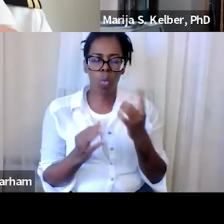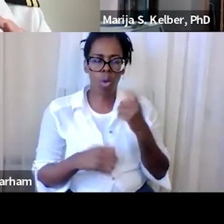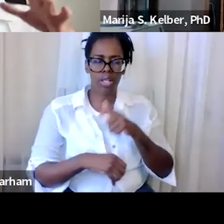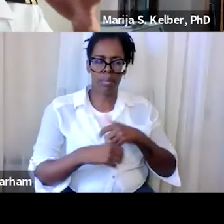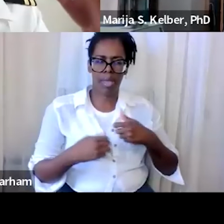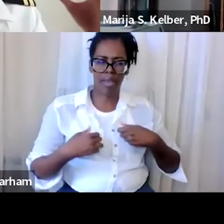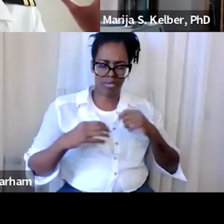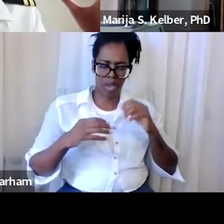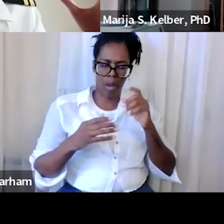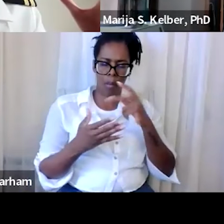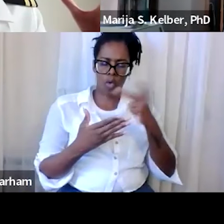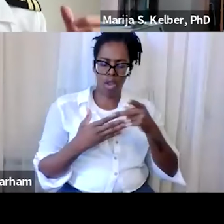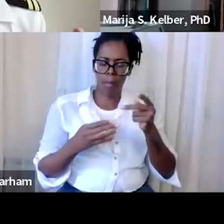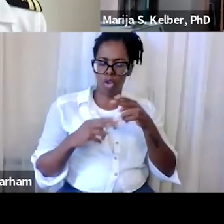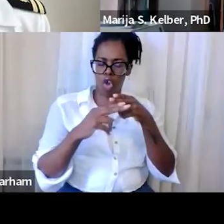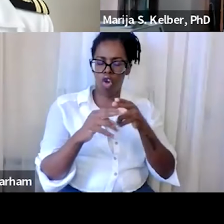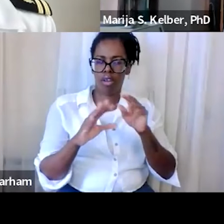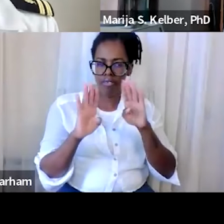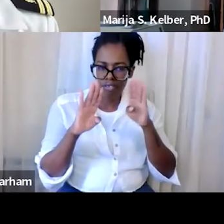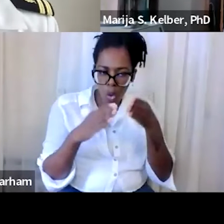and this is again, more broadly for families in general